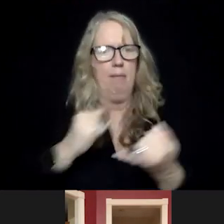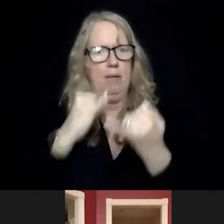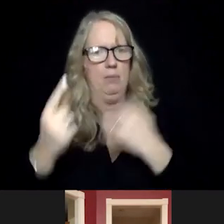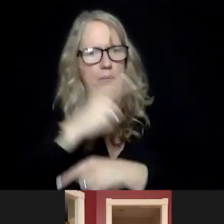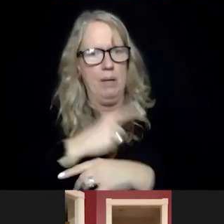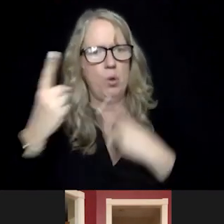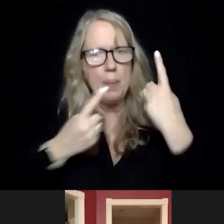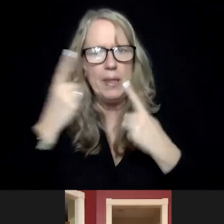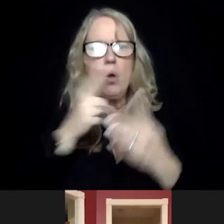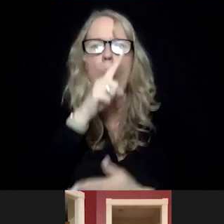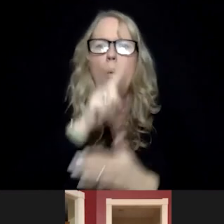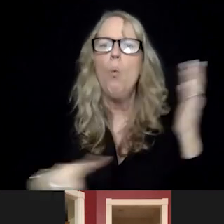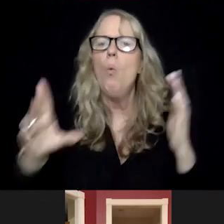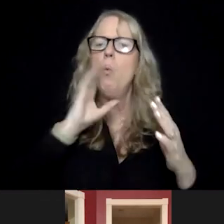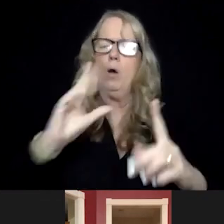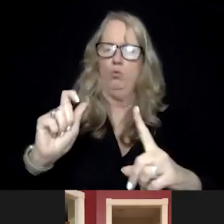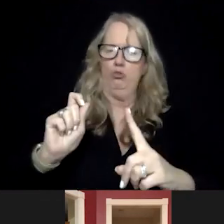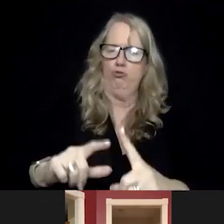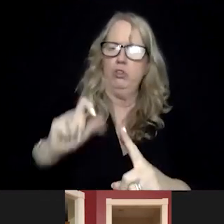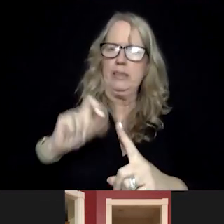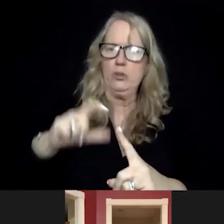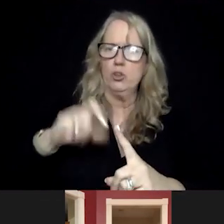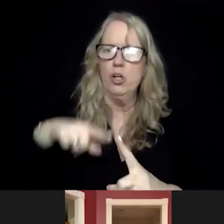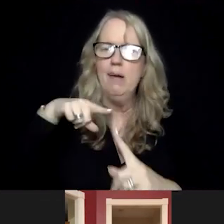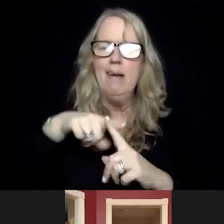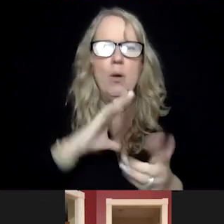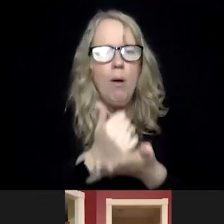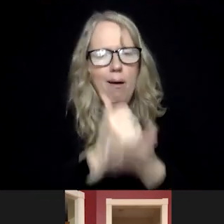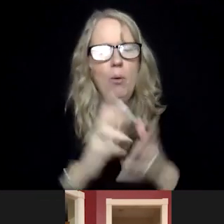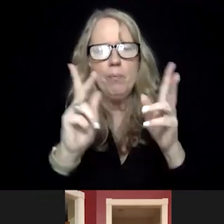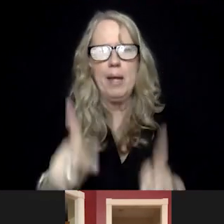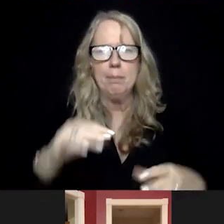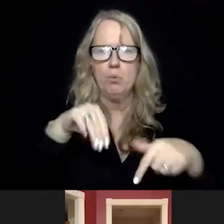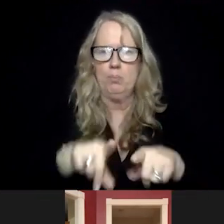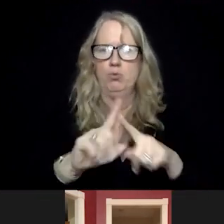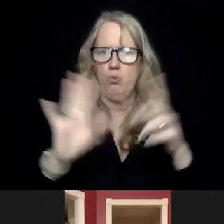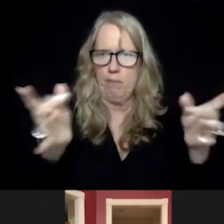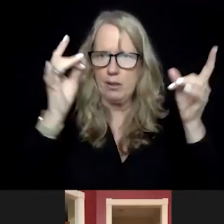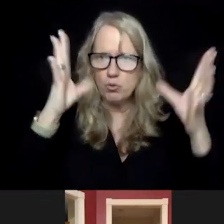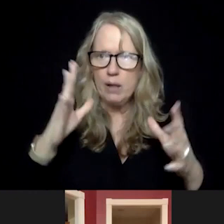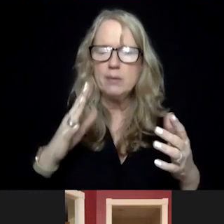ABOUT WHAT IS GOING TO TRIGGER AND HELP THAT PERSON IN THAT CRISIS. HAVING THESE CONVERSATIONS